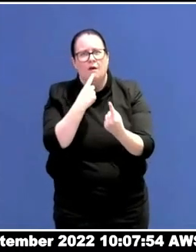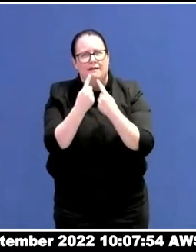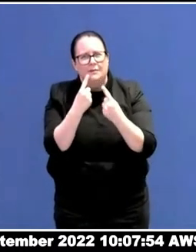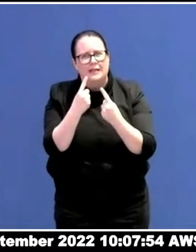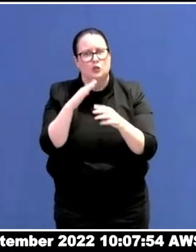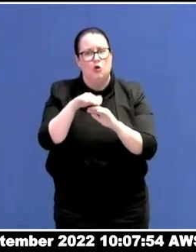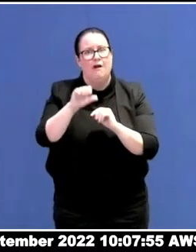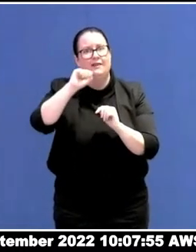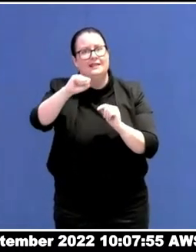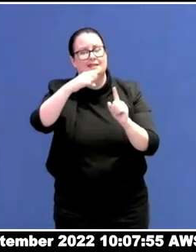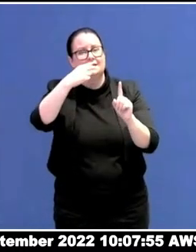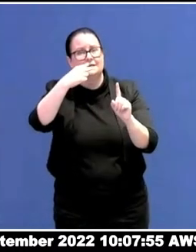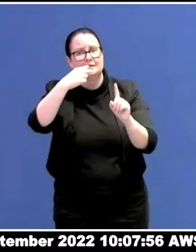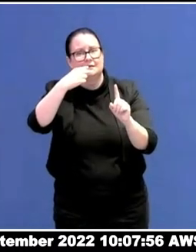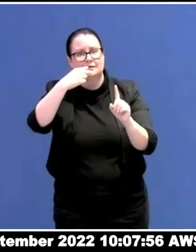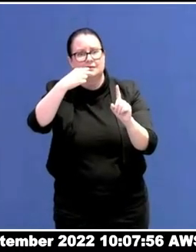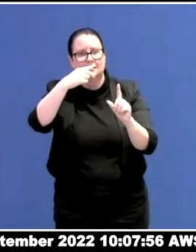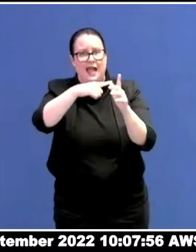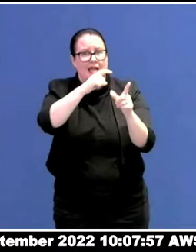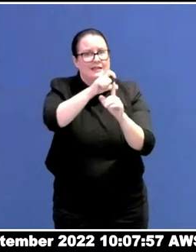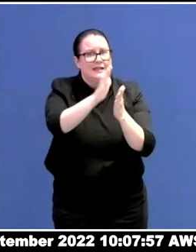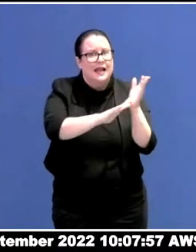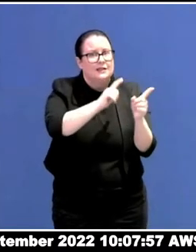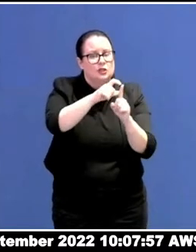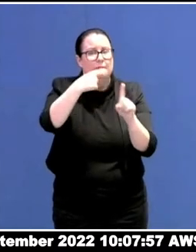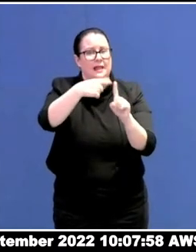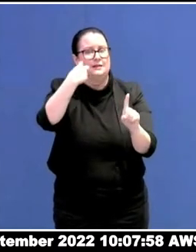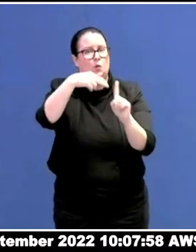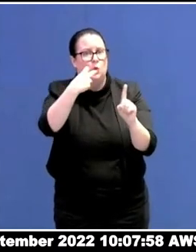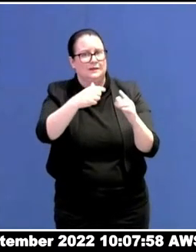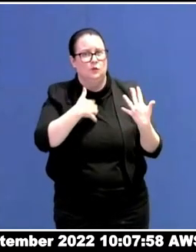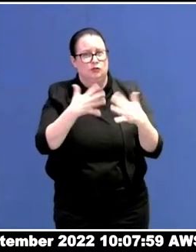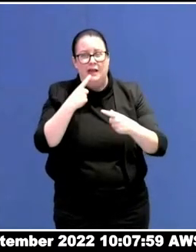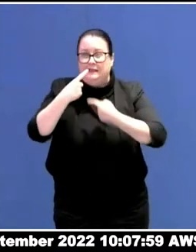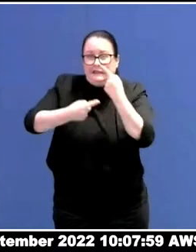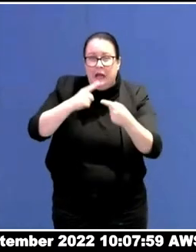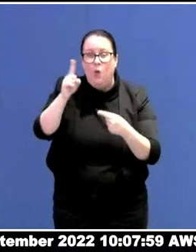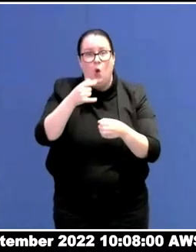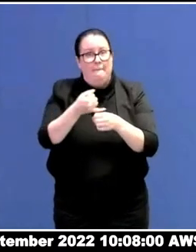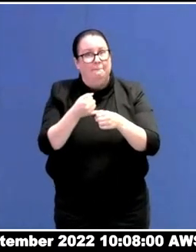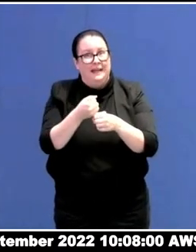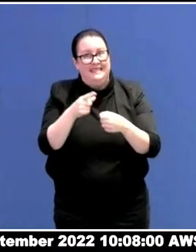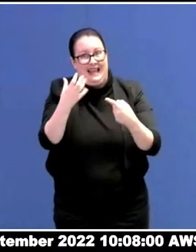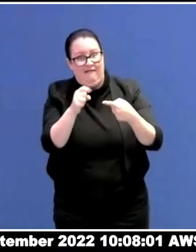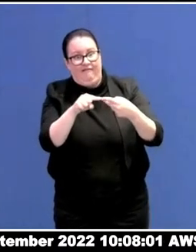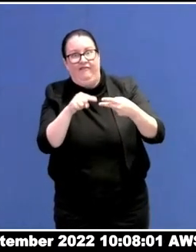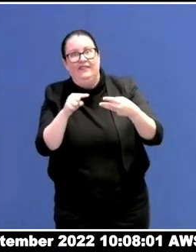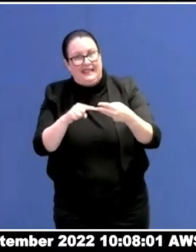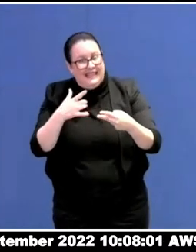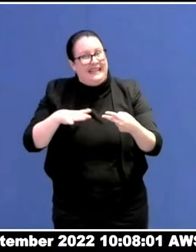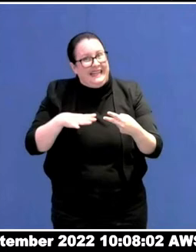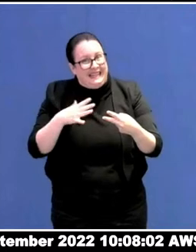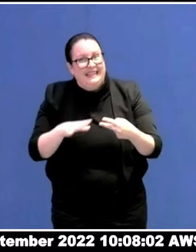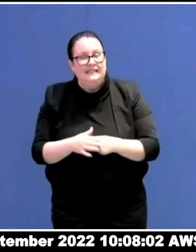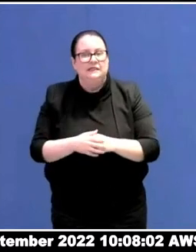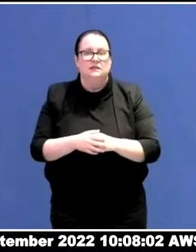diagnosis of ADHD and autism and the medications that he was on, and also supply